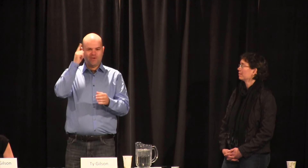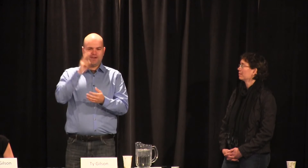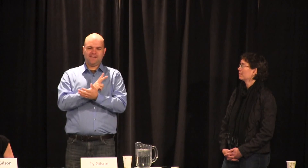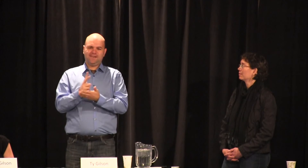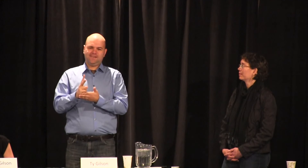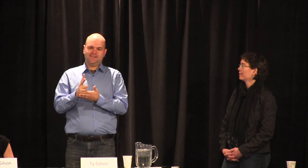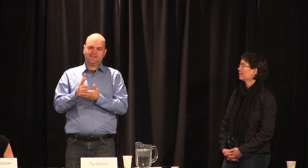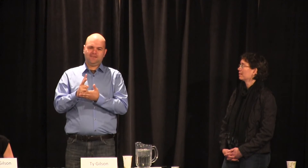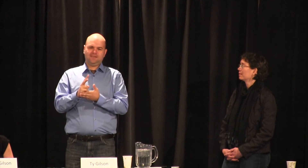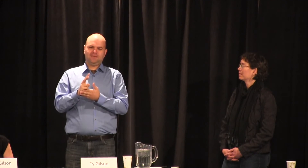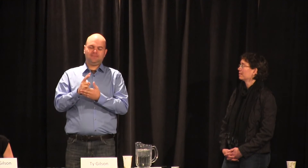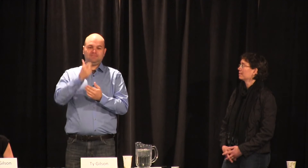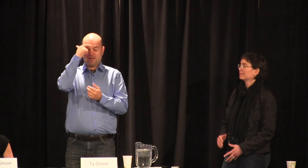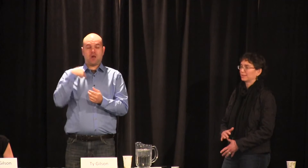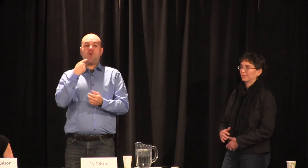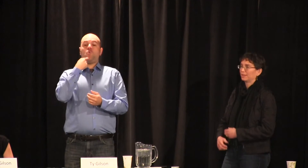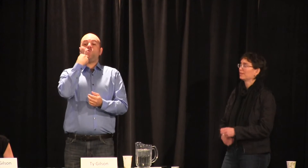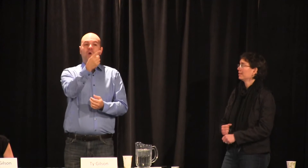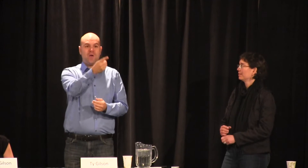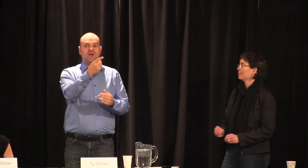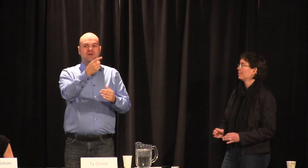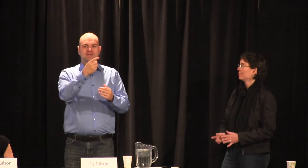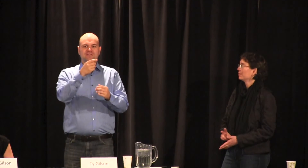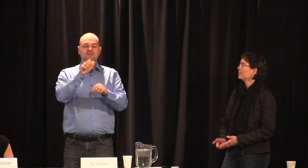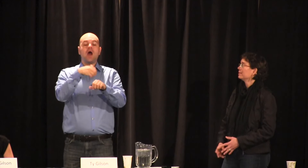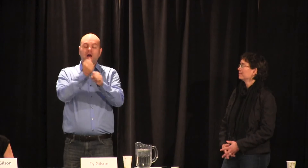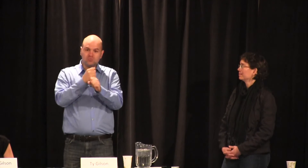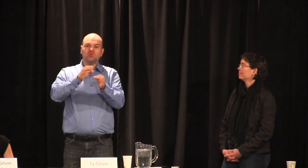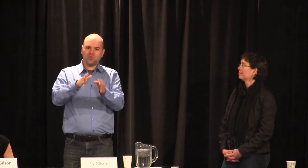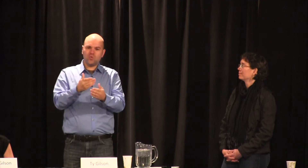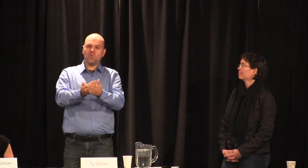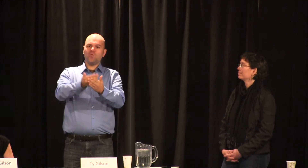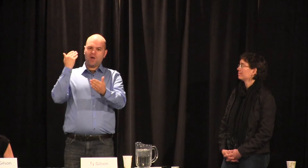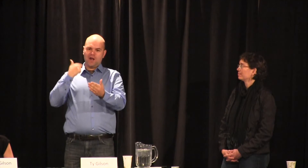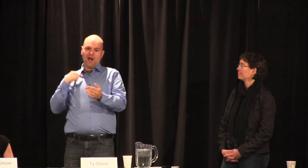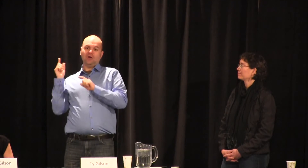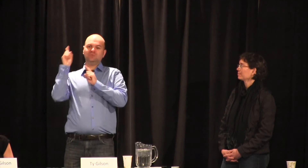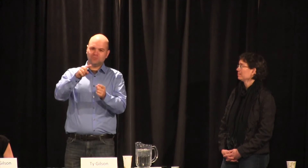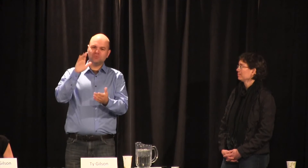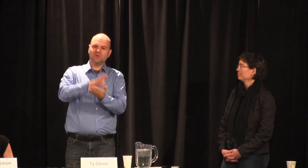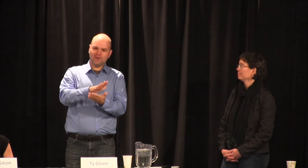and then I didn't have any interpreters at all for, like, two weeks. So I had told them well ahead of time